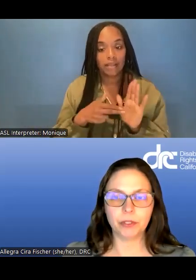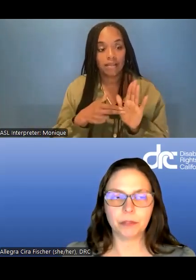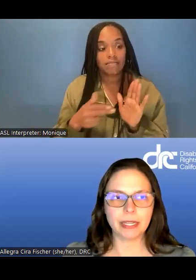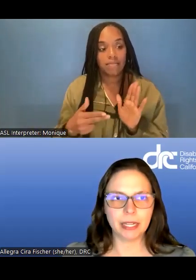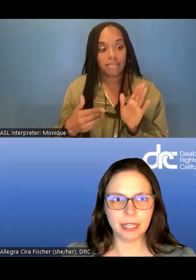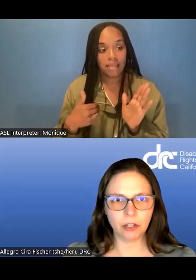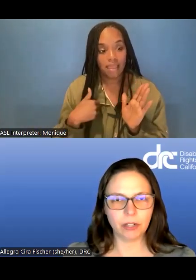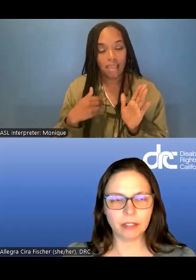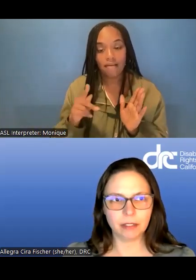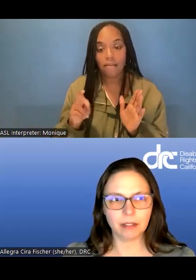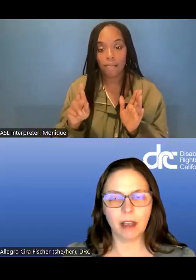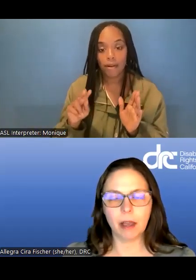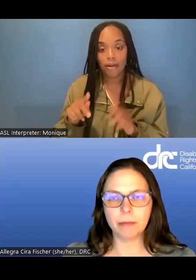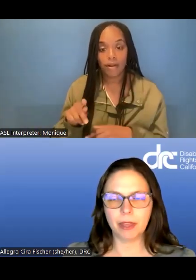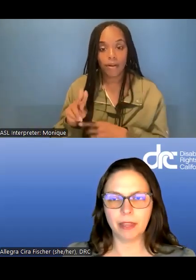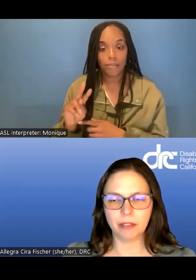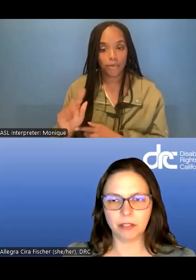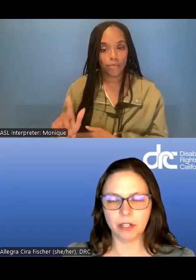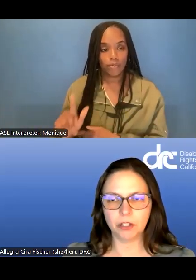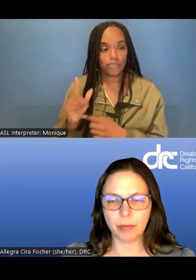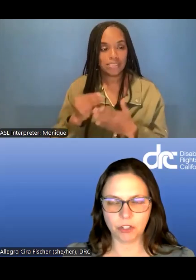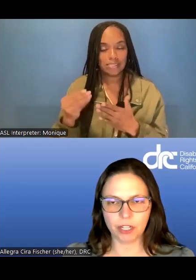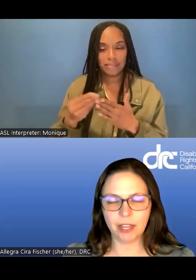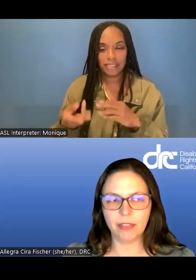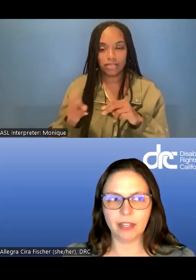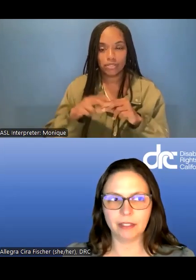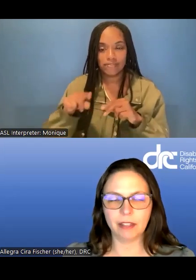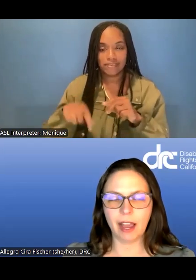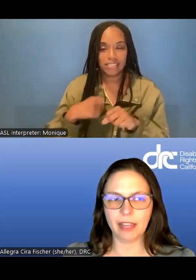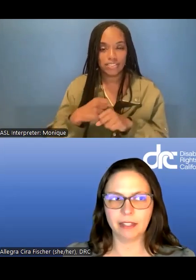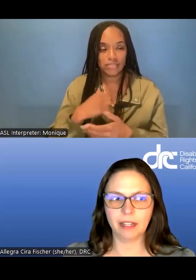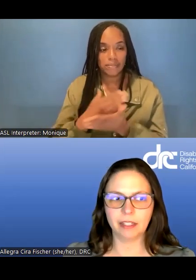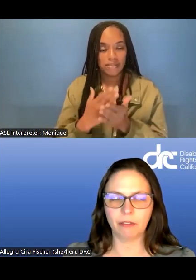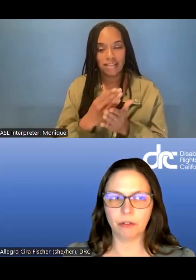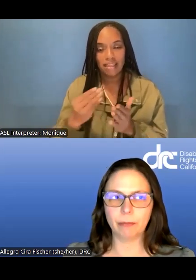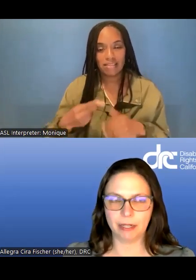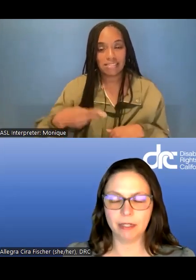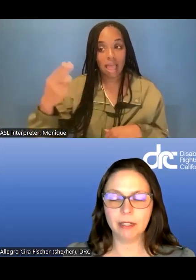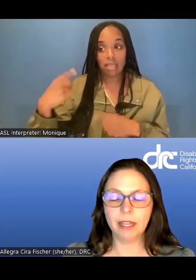spending increase, in this year's budget and that it's the highest that it's ever been.